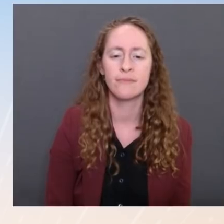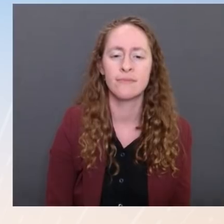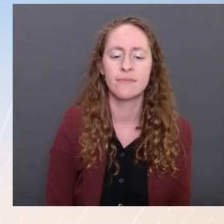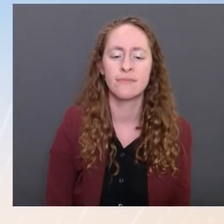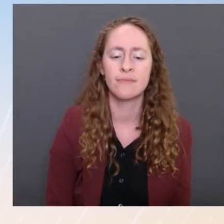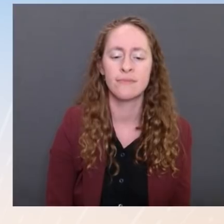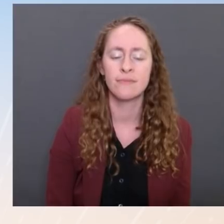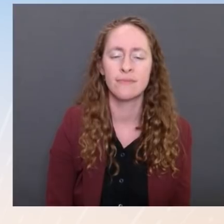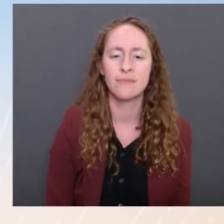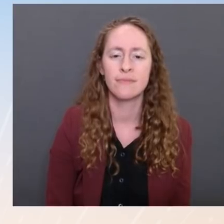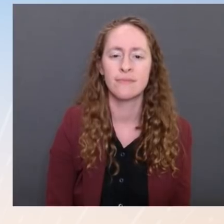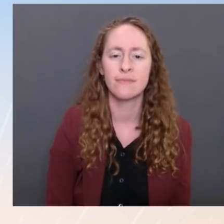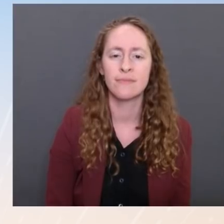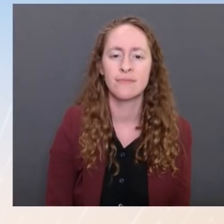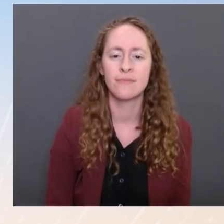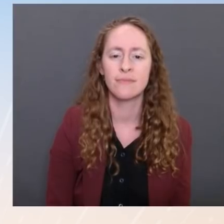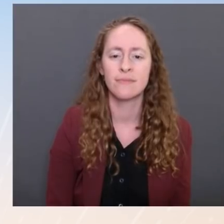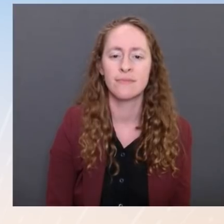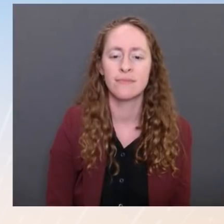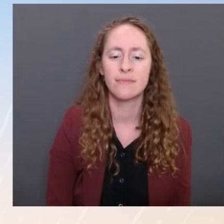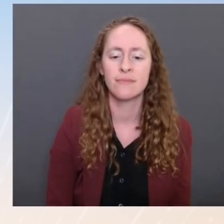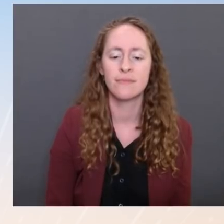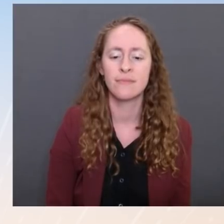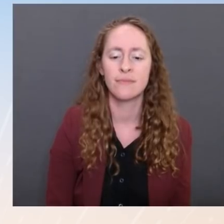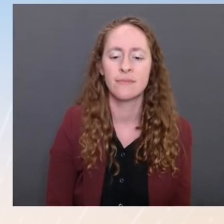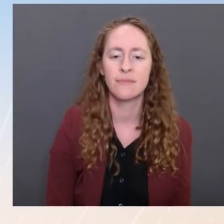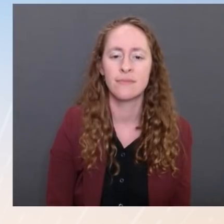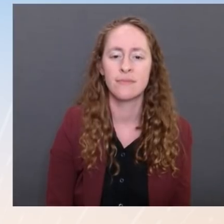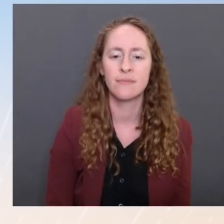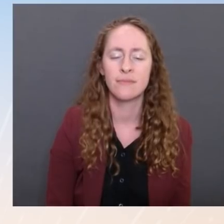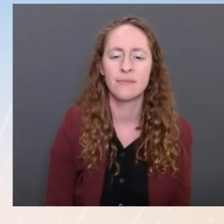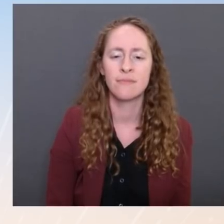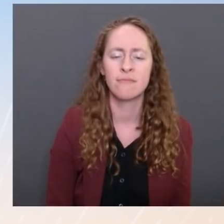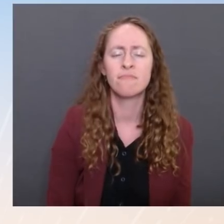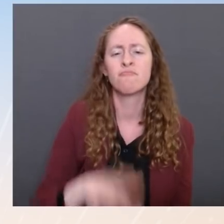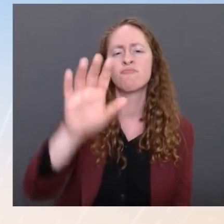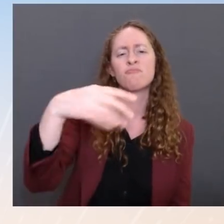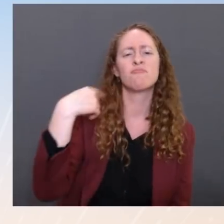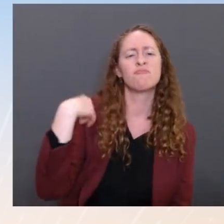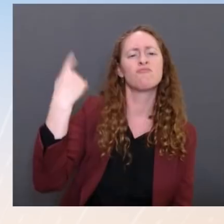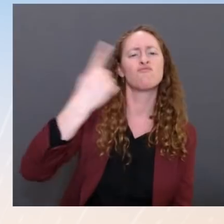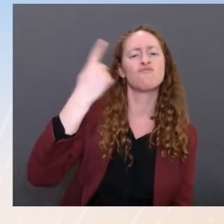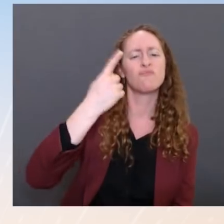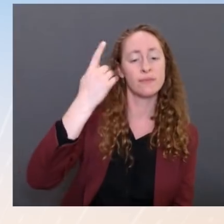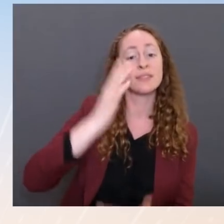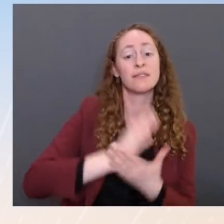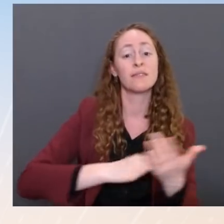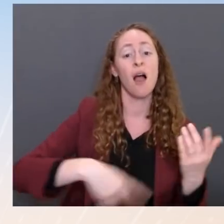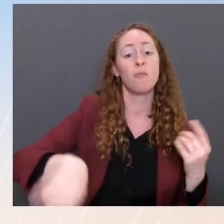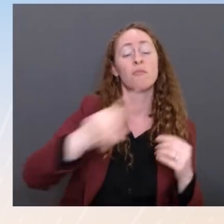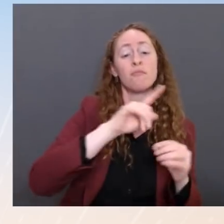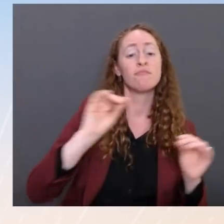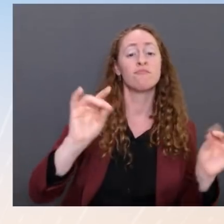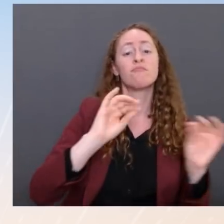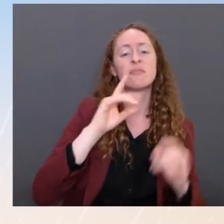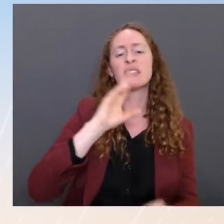and because Venezuela, Cuba, Nicaragua may not be invited. Are we reaching a point where the summit may no longer be successful